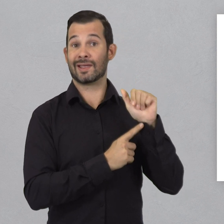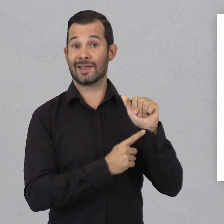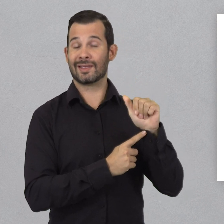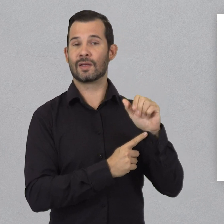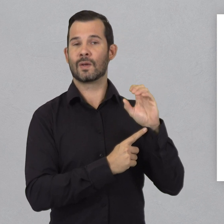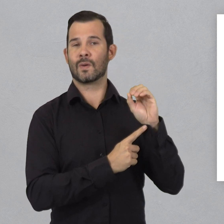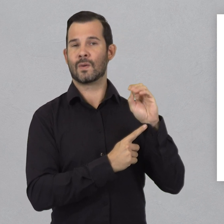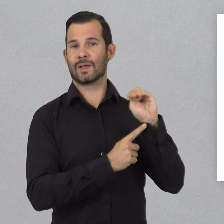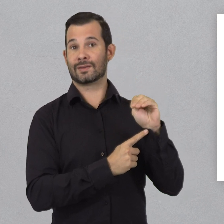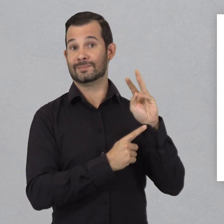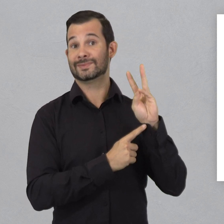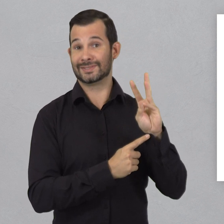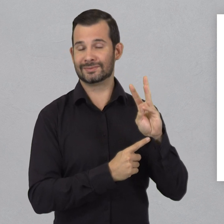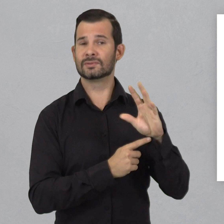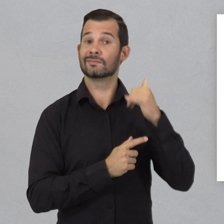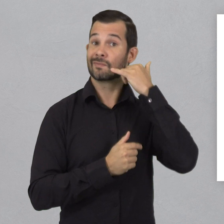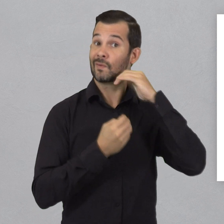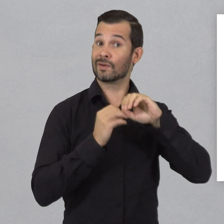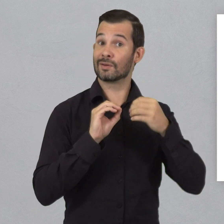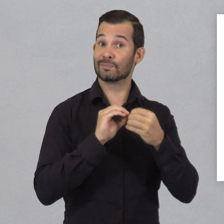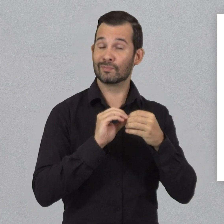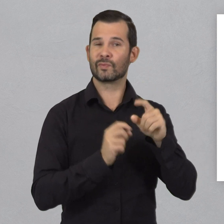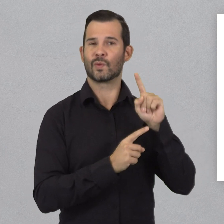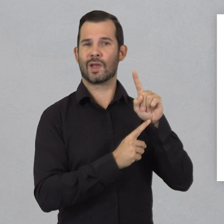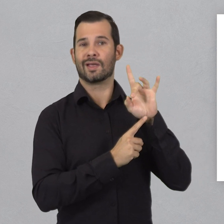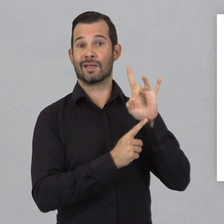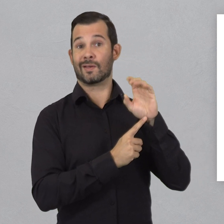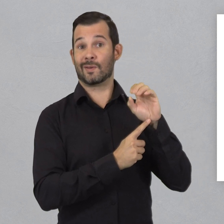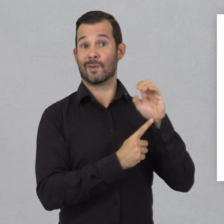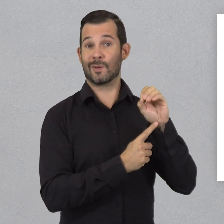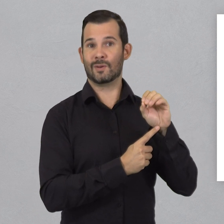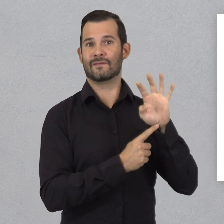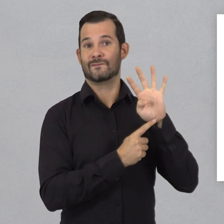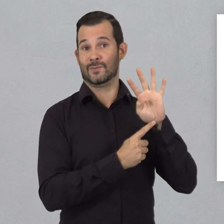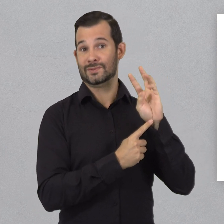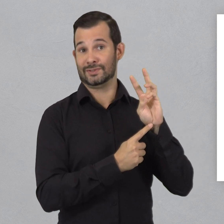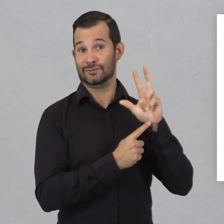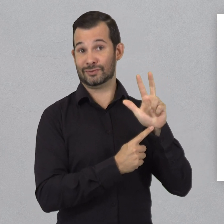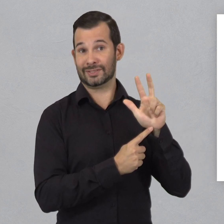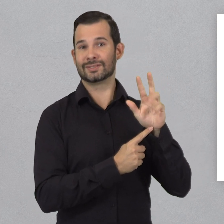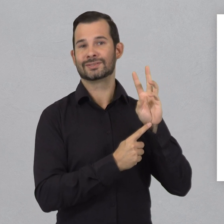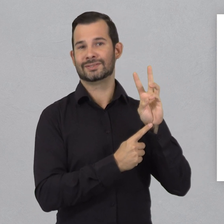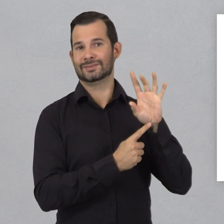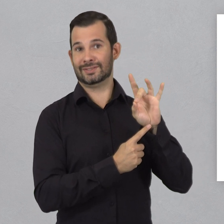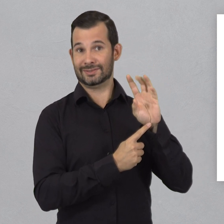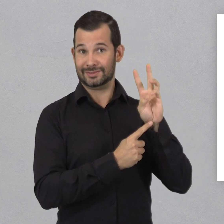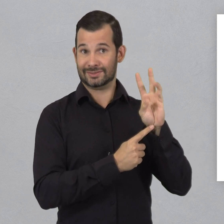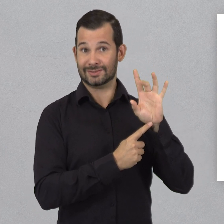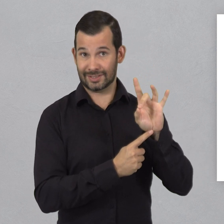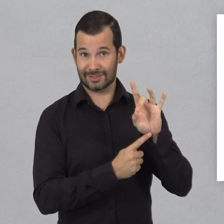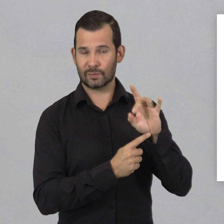K1A 0M6 Tel.: 1-800-463-6868